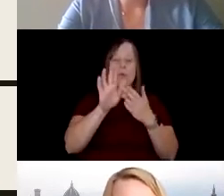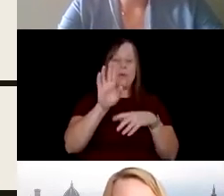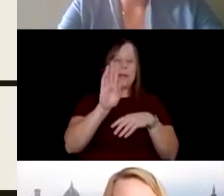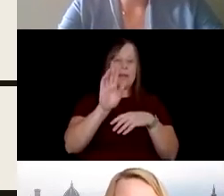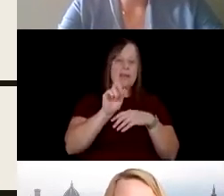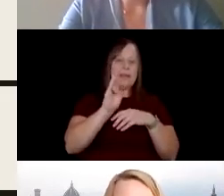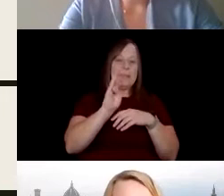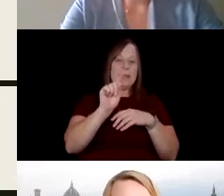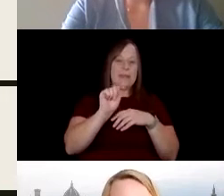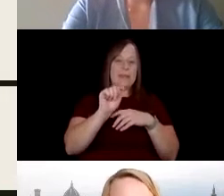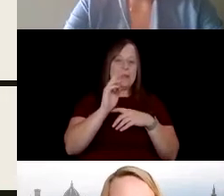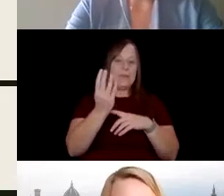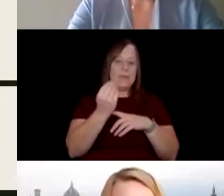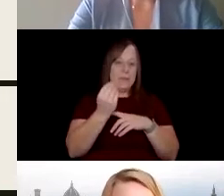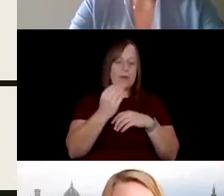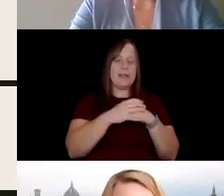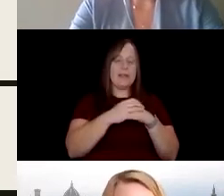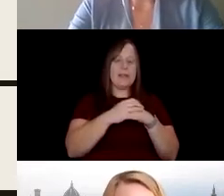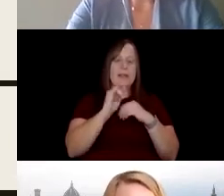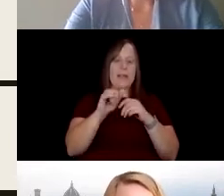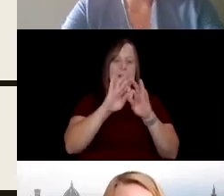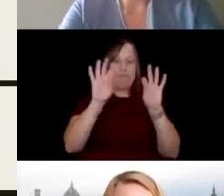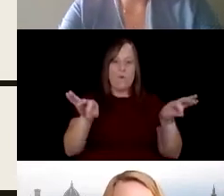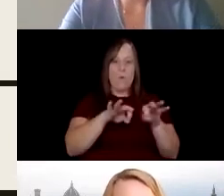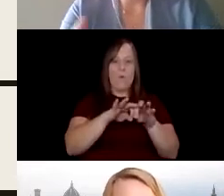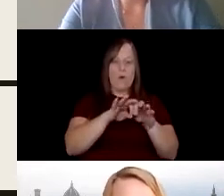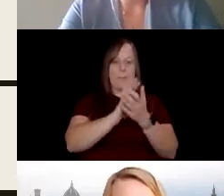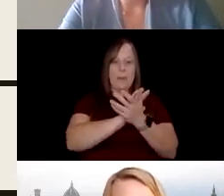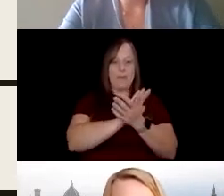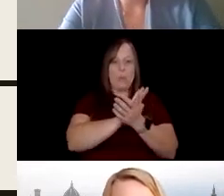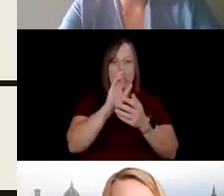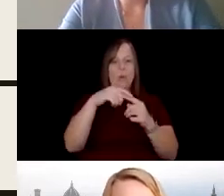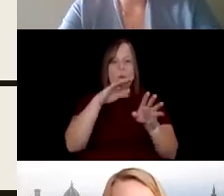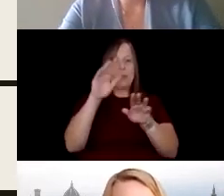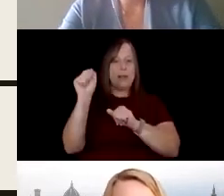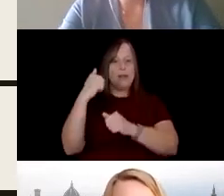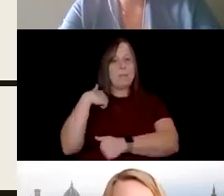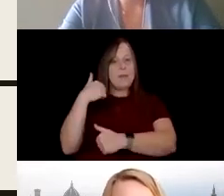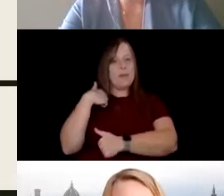And the DD214 is the paperwork that everyone gets when they leave the military. It's your certificate of release